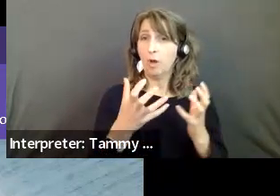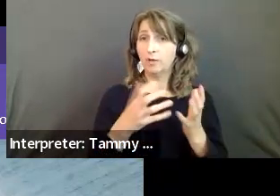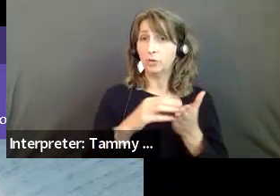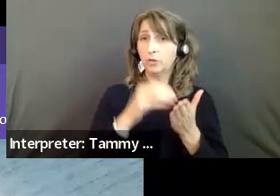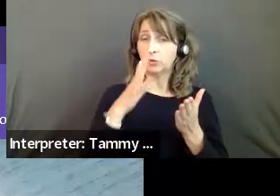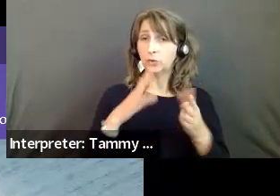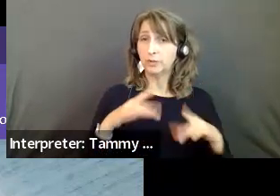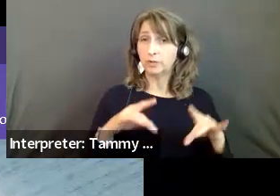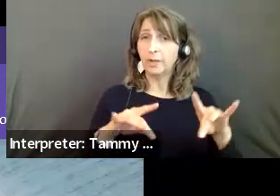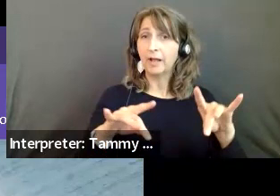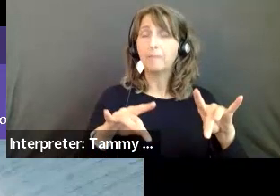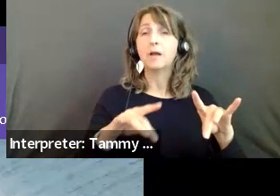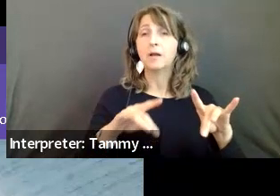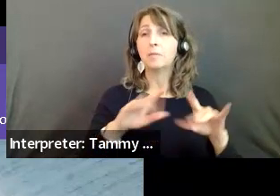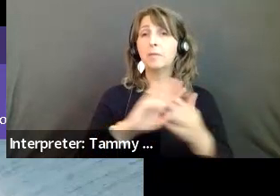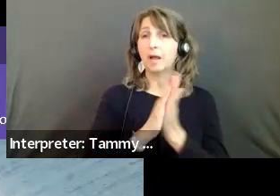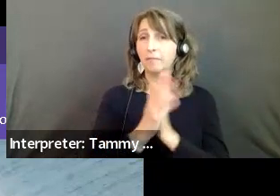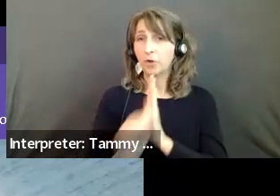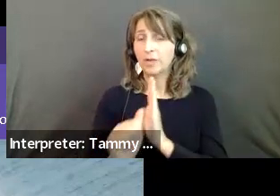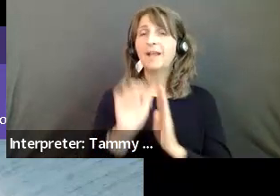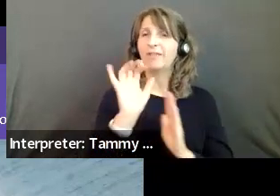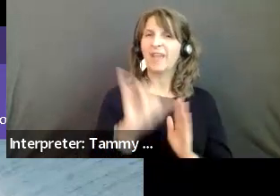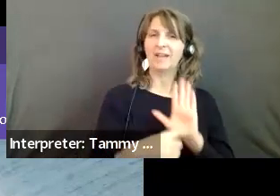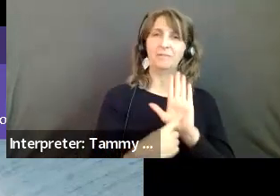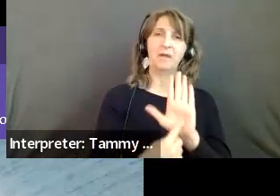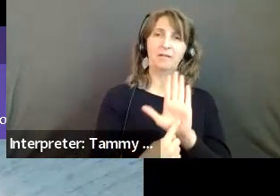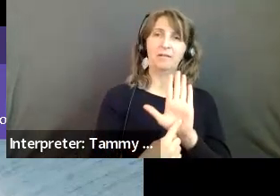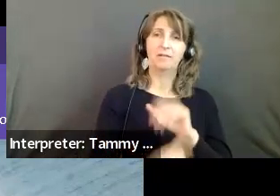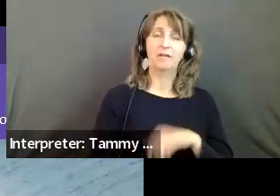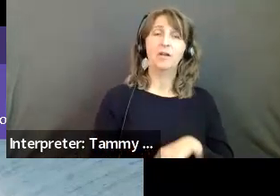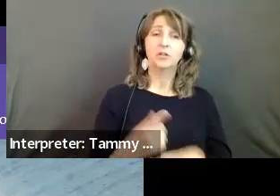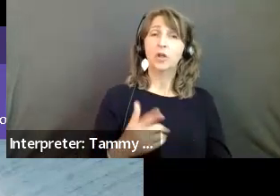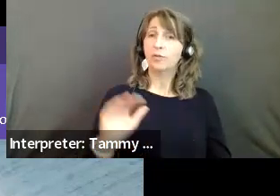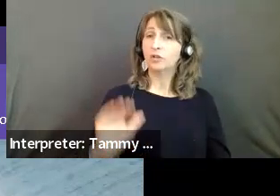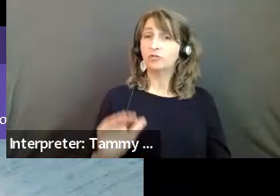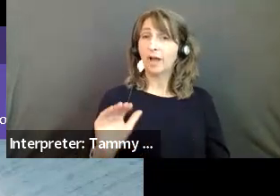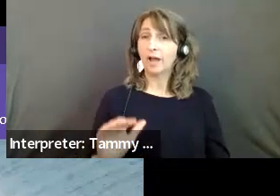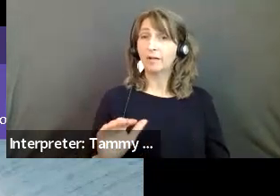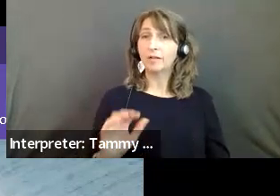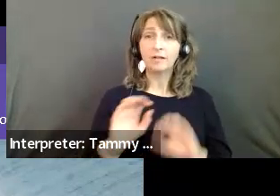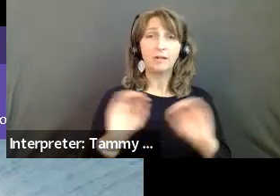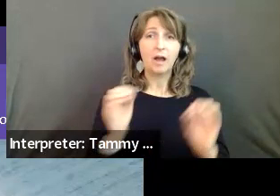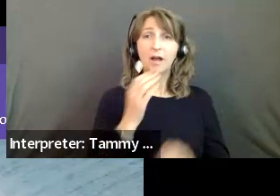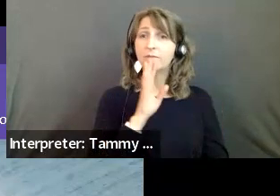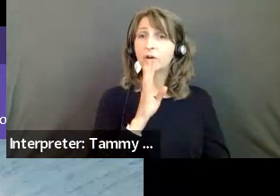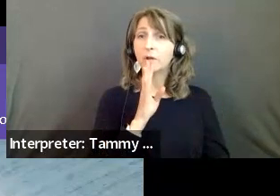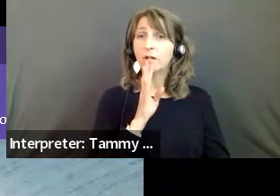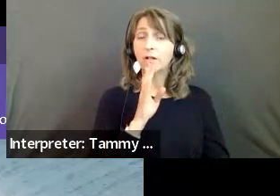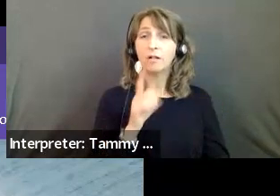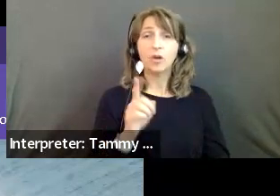So, what we see a lot is that the child That is non verbal doesn't have any communication system.